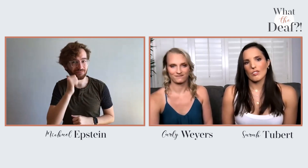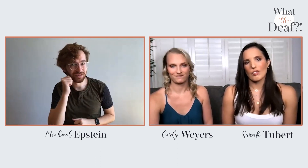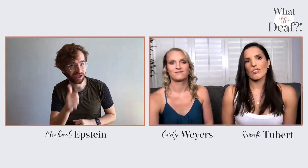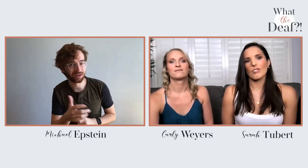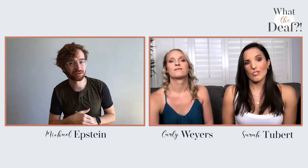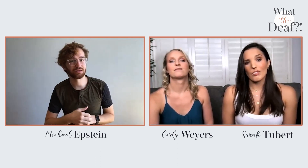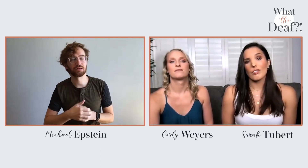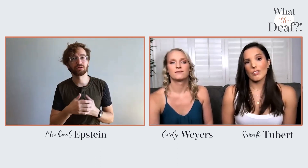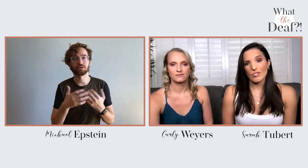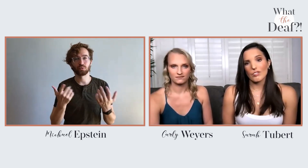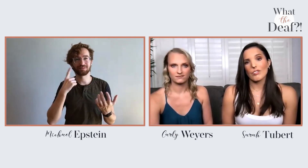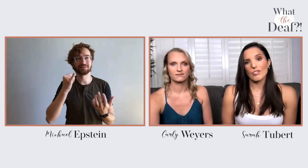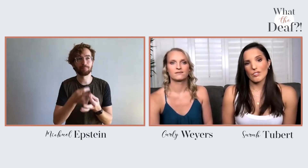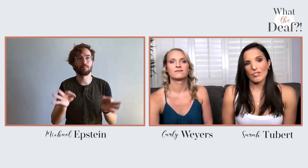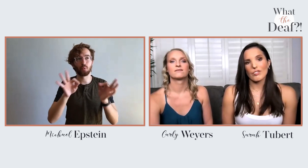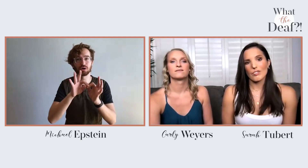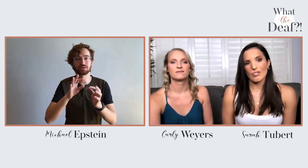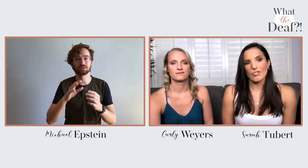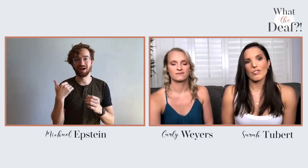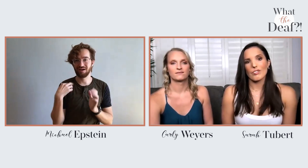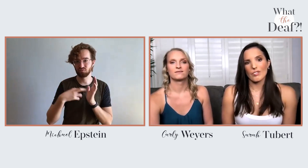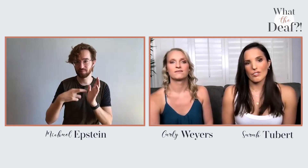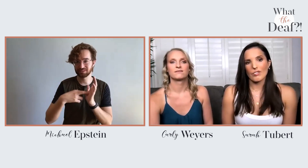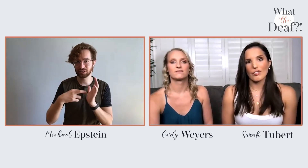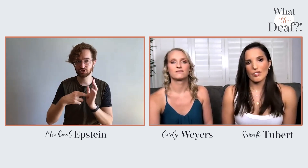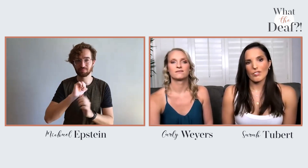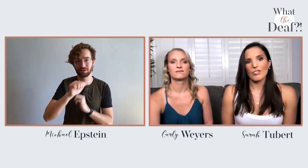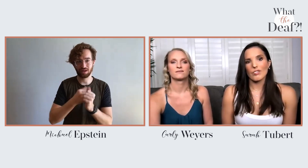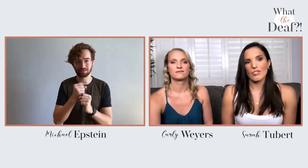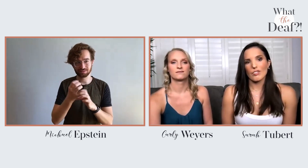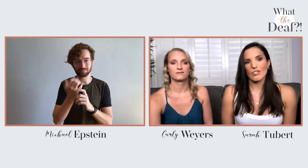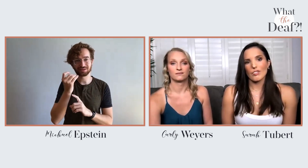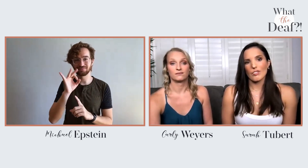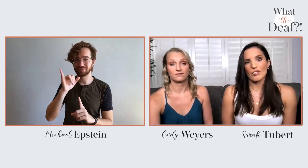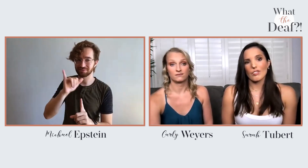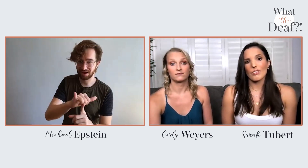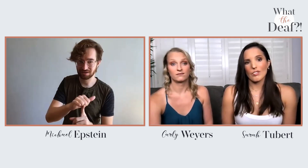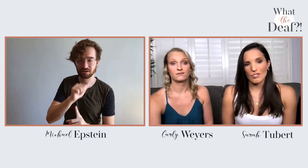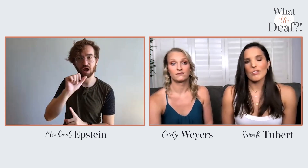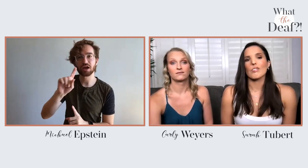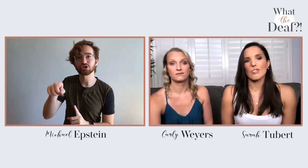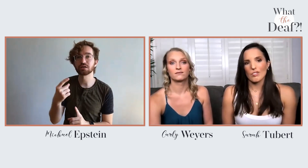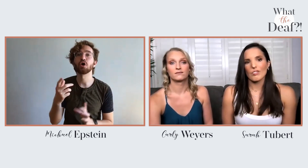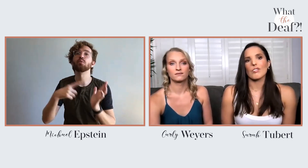every single day as a part of your daily life. So that representation is really important. Representation behind the scenes.